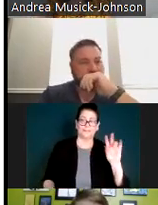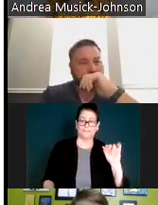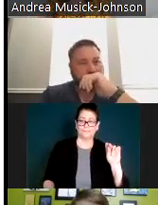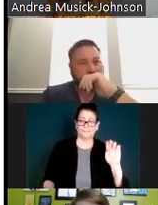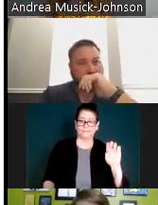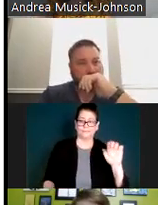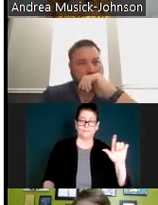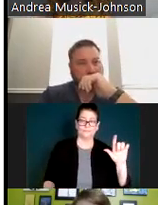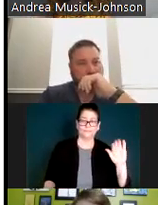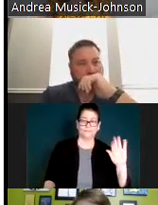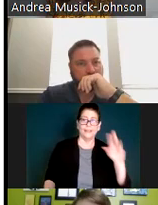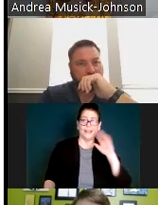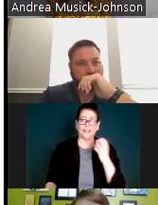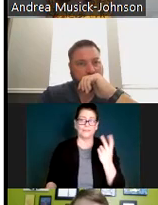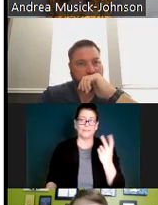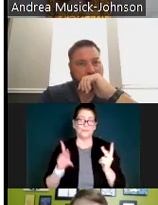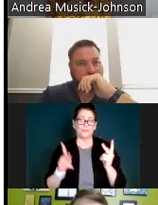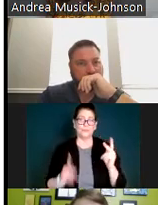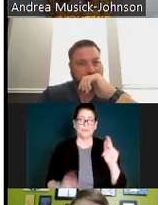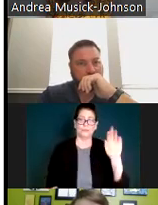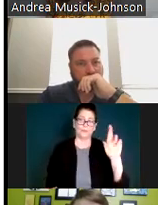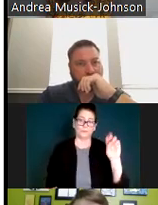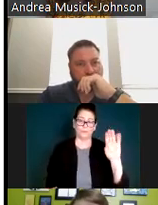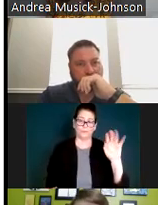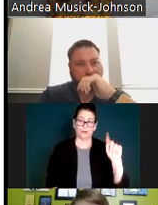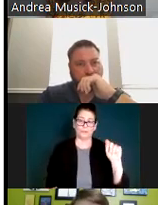Robert and Andrea with us. But before we get started,